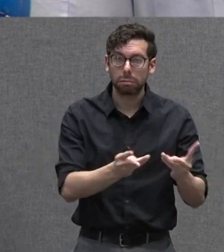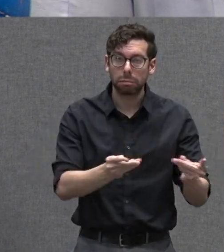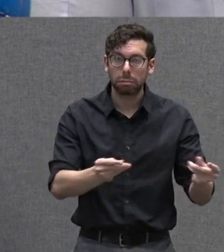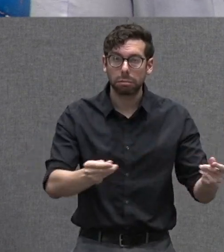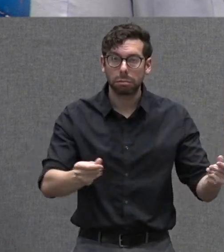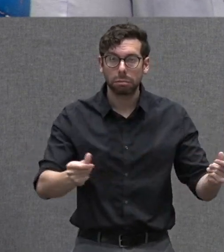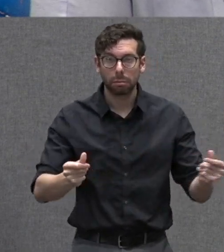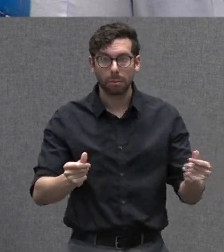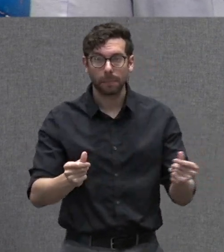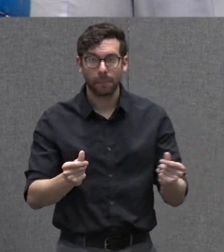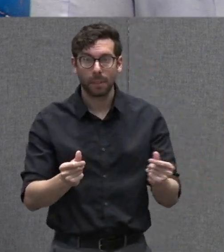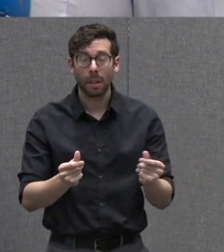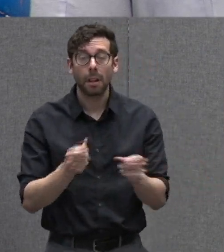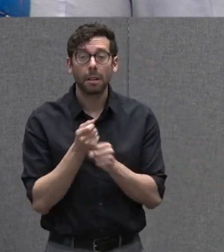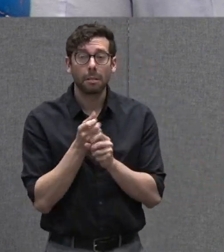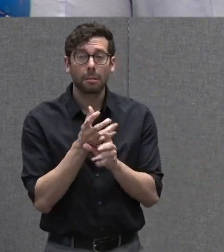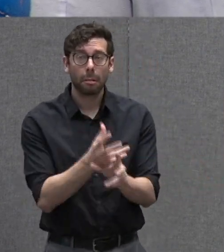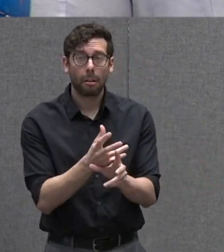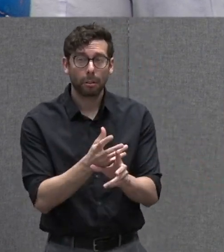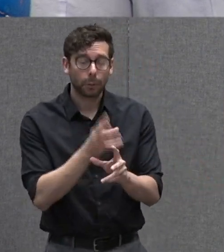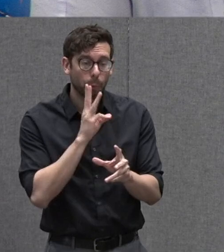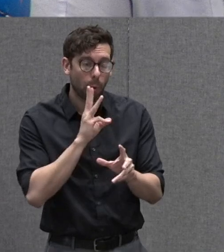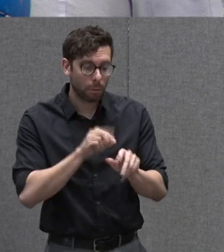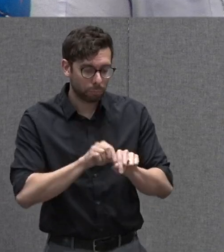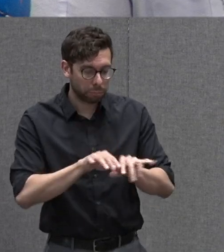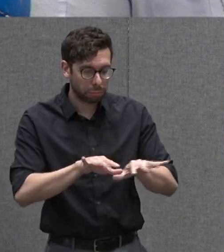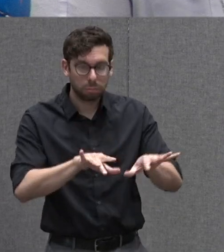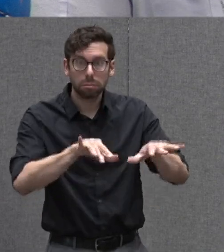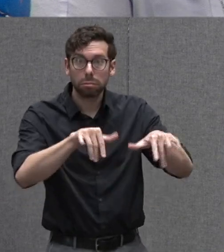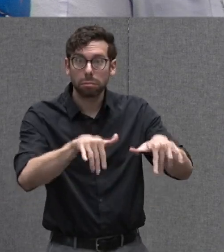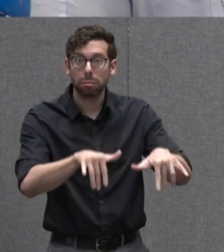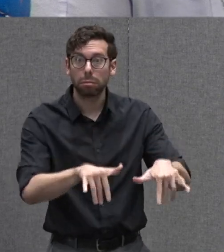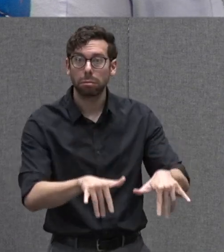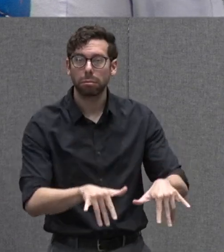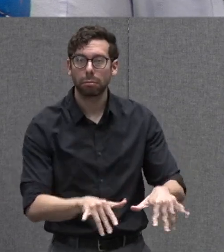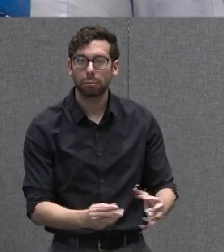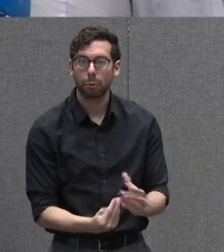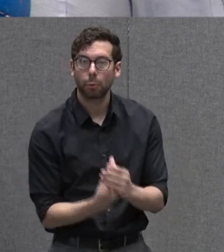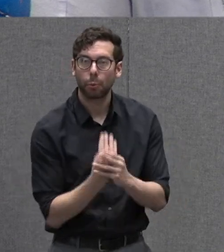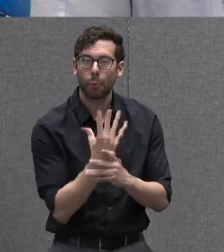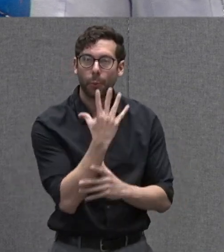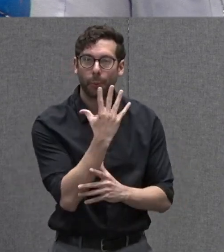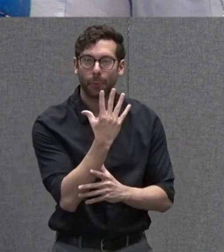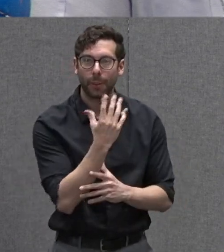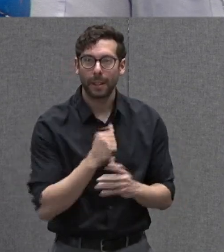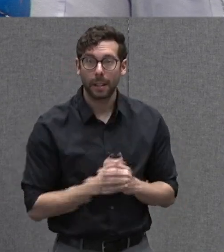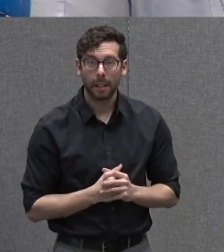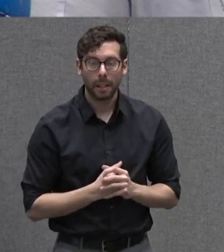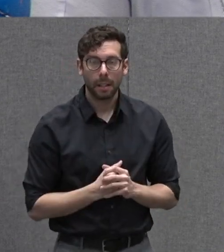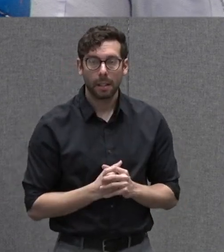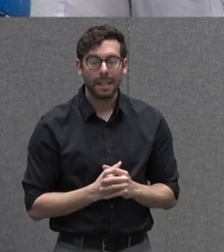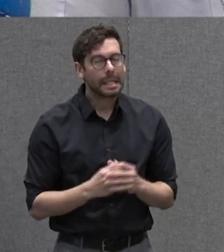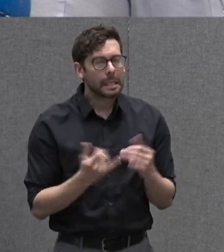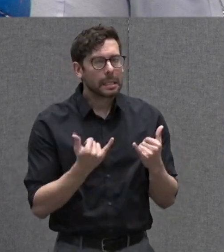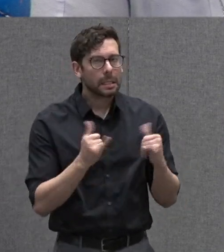And then it's still brown. True, but hopefully very possible,